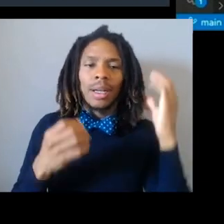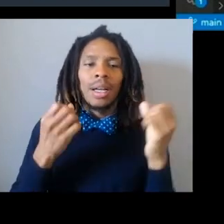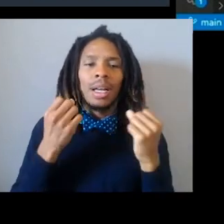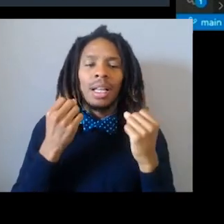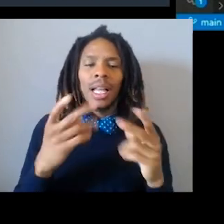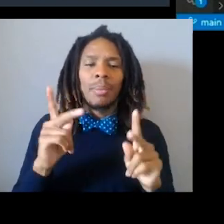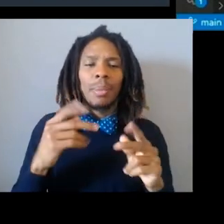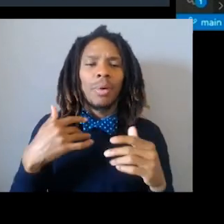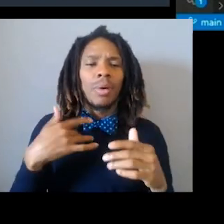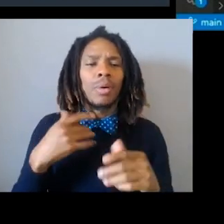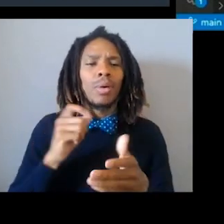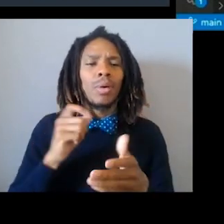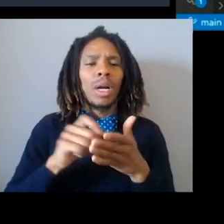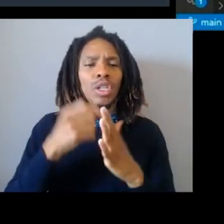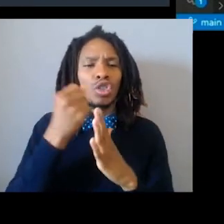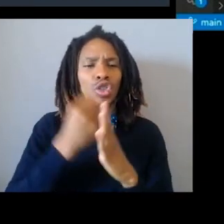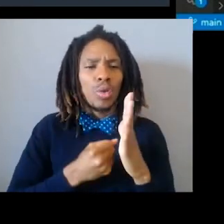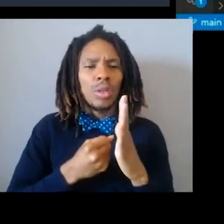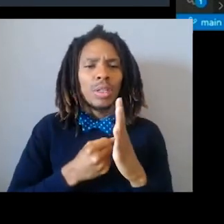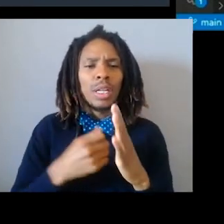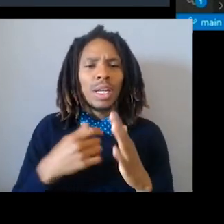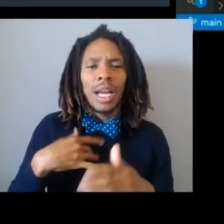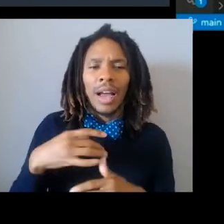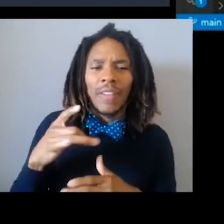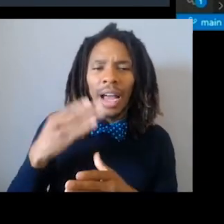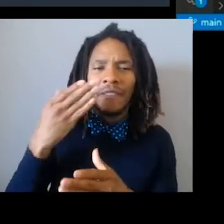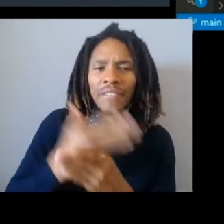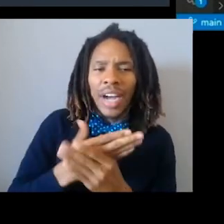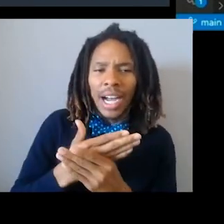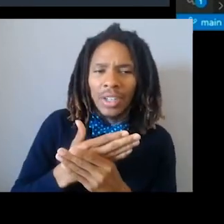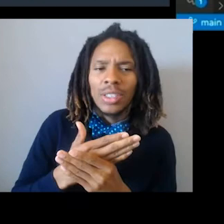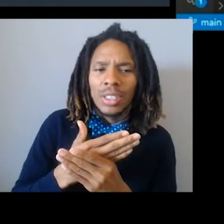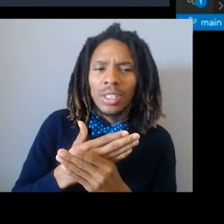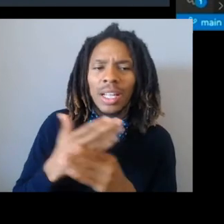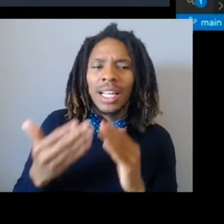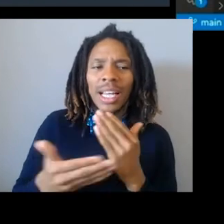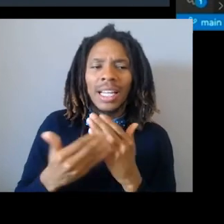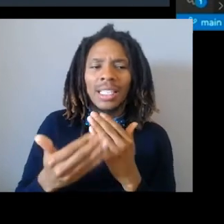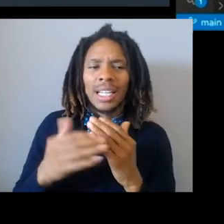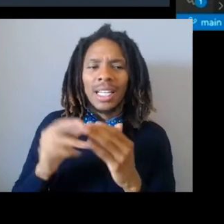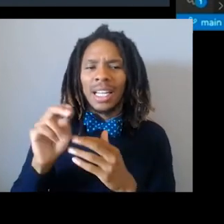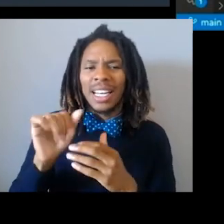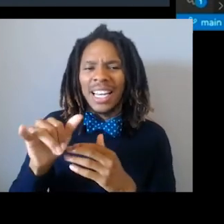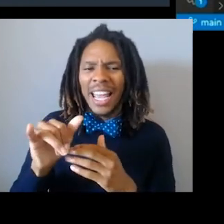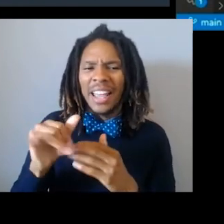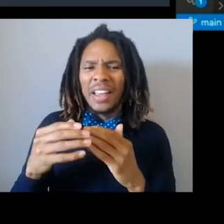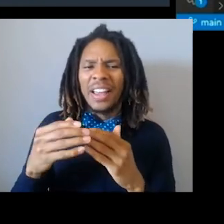For me I find makefile to make it very easily repeatable, and it makes my commands composable.